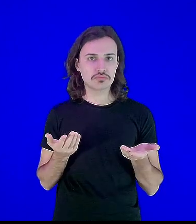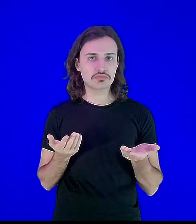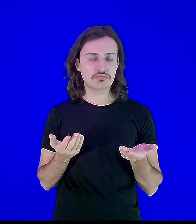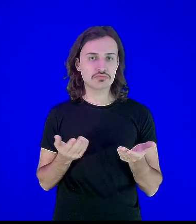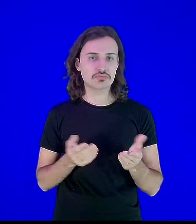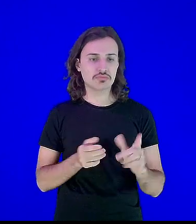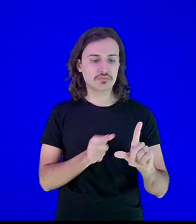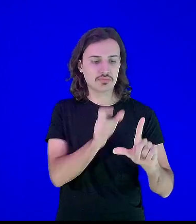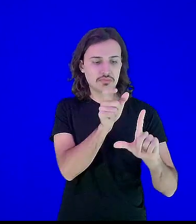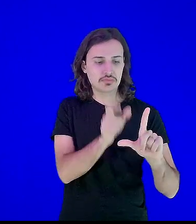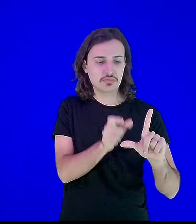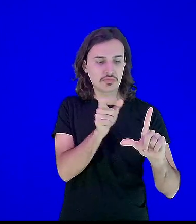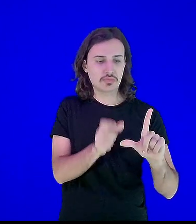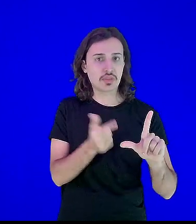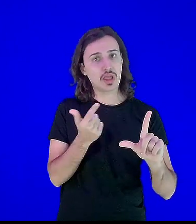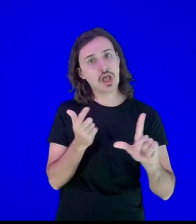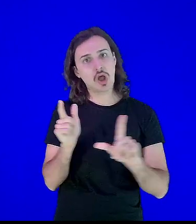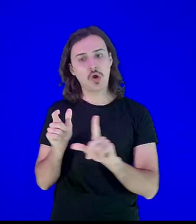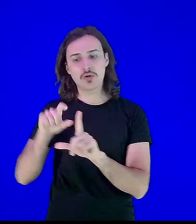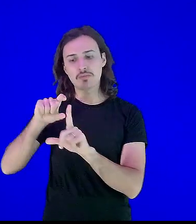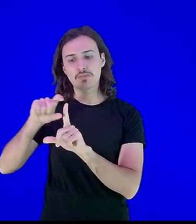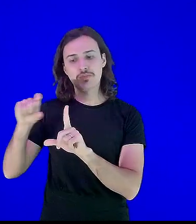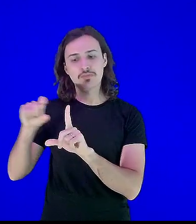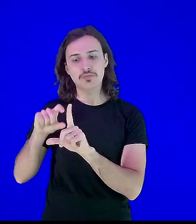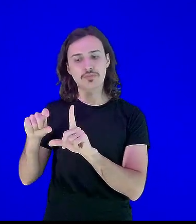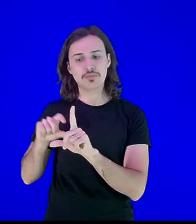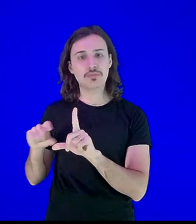so, what about the spaces?